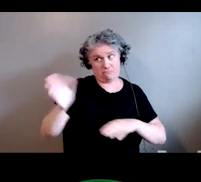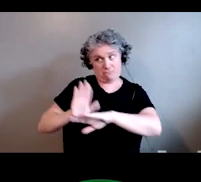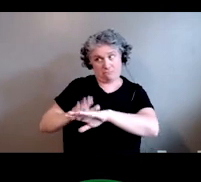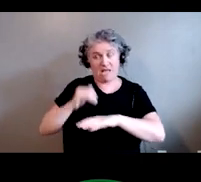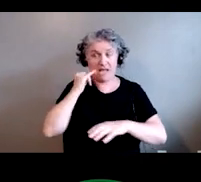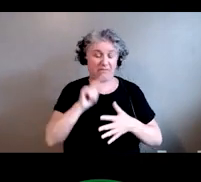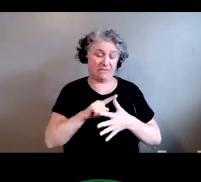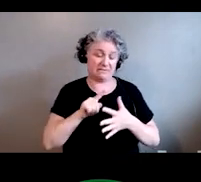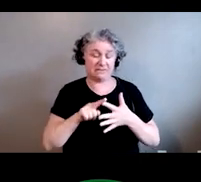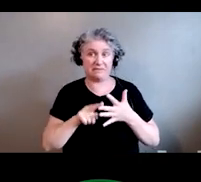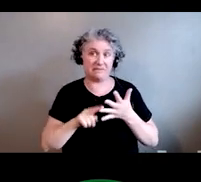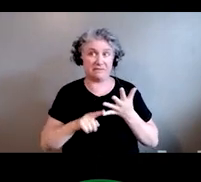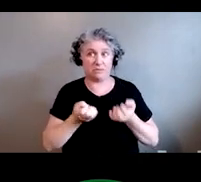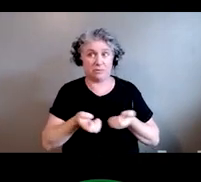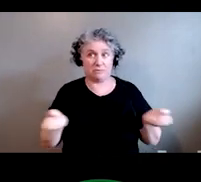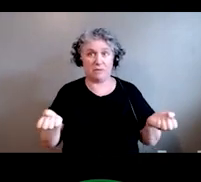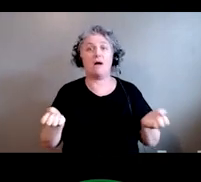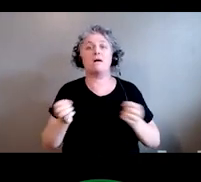create more access from here.